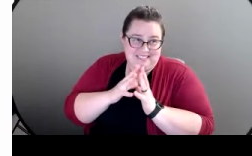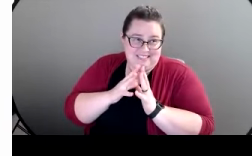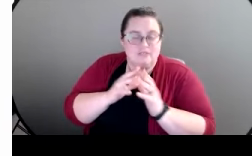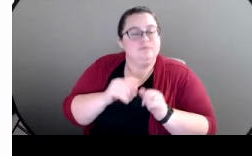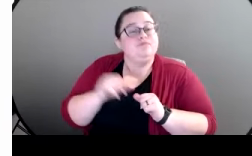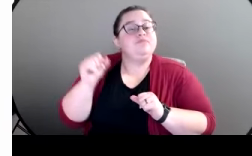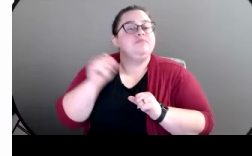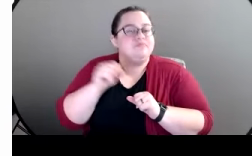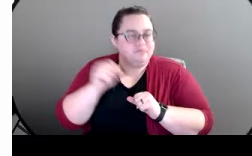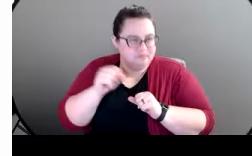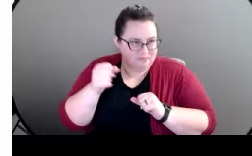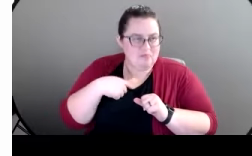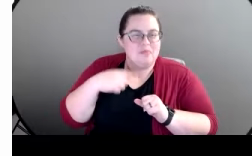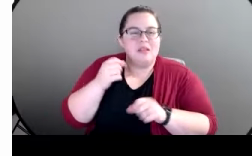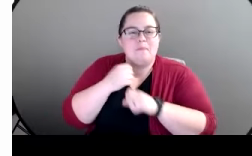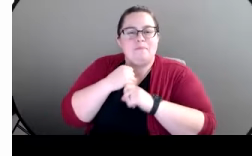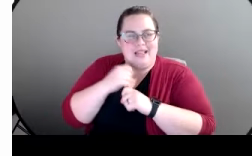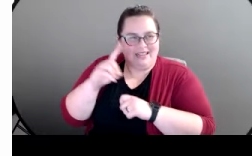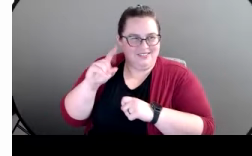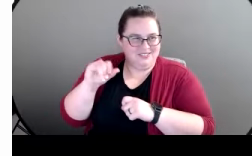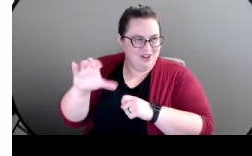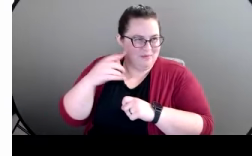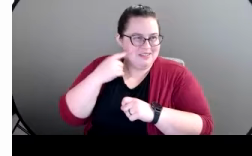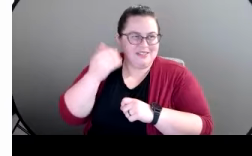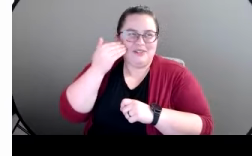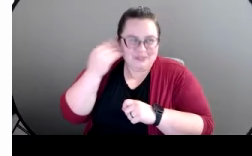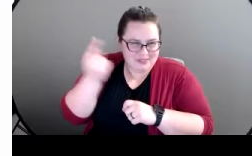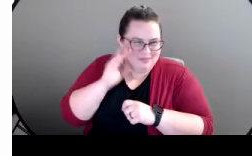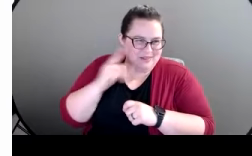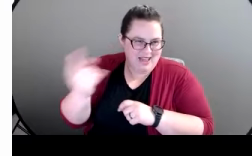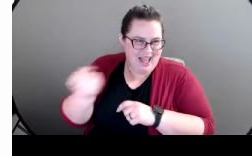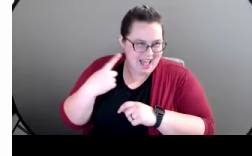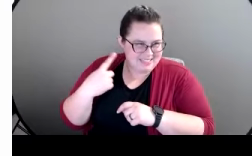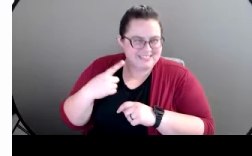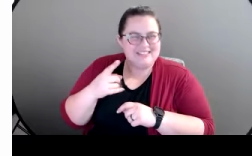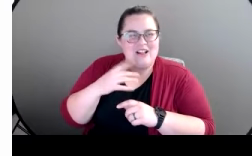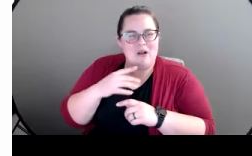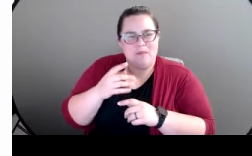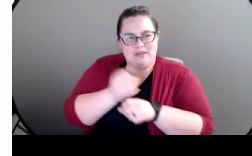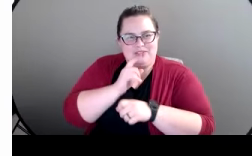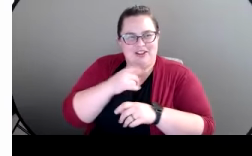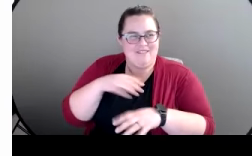someone was going to ask for this, so I made a document. Let me, make sure I can find it here.